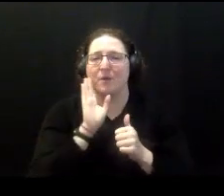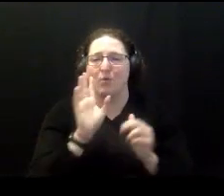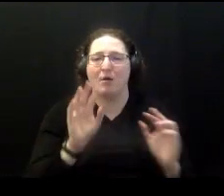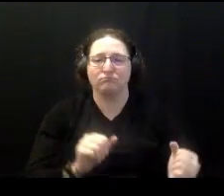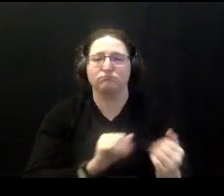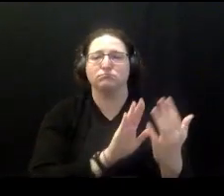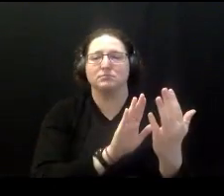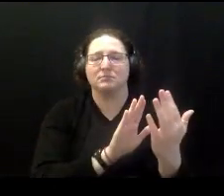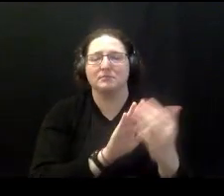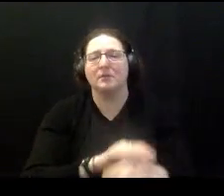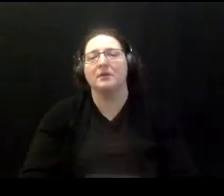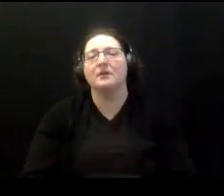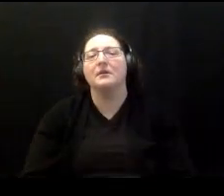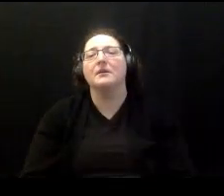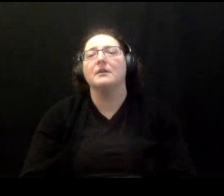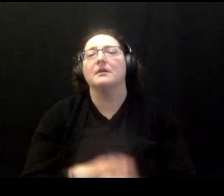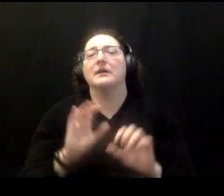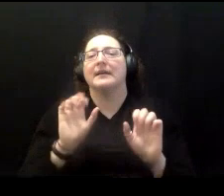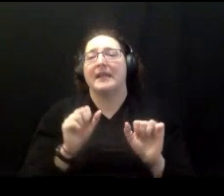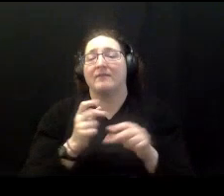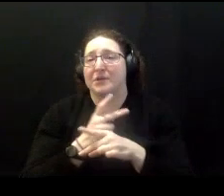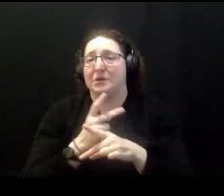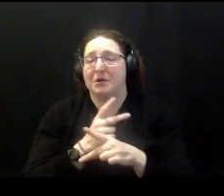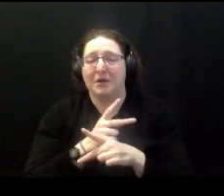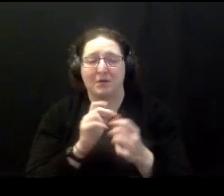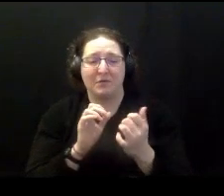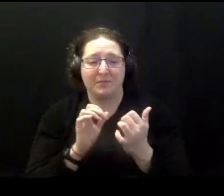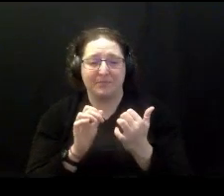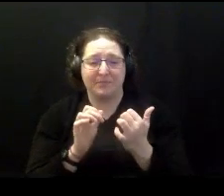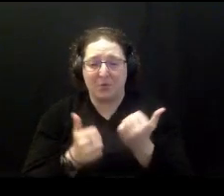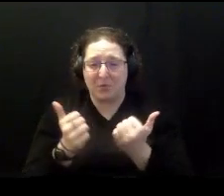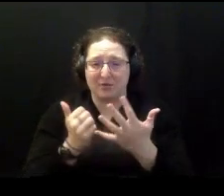to determine the most prevalent threats and hazards facing the state as a whole.